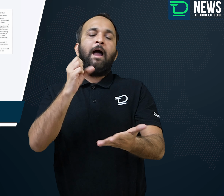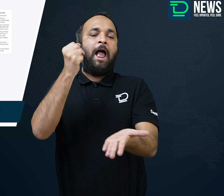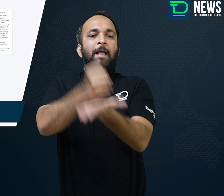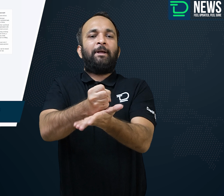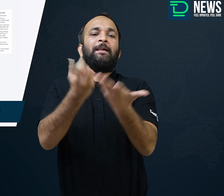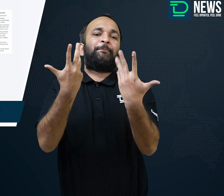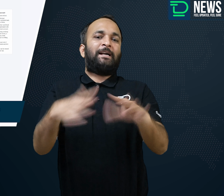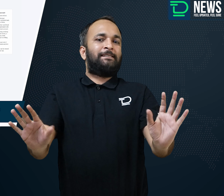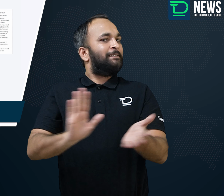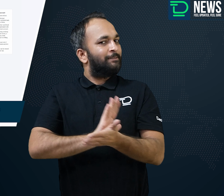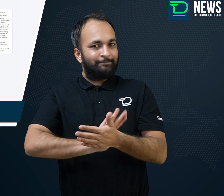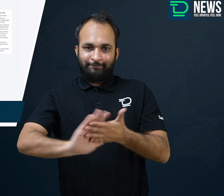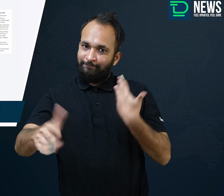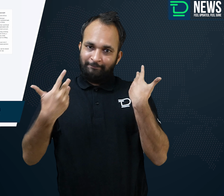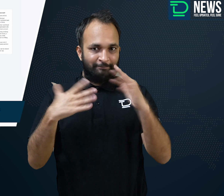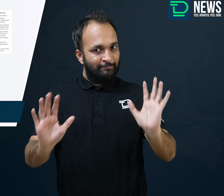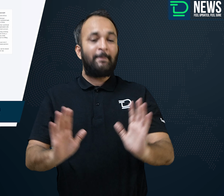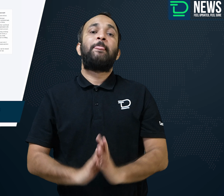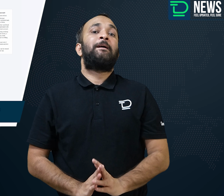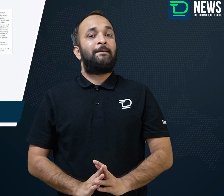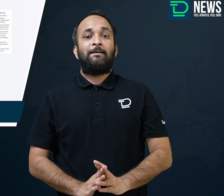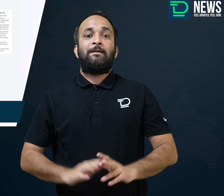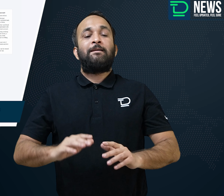Once everything is done, submit the form.